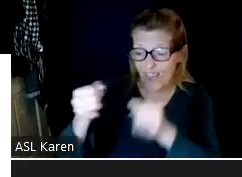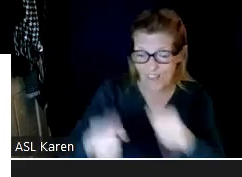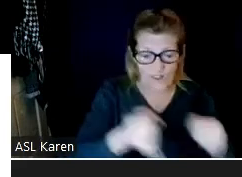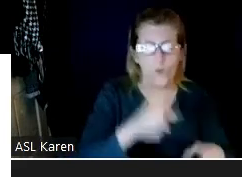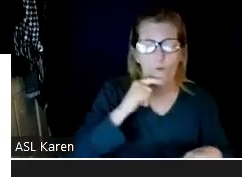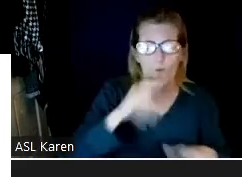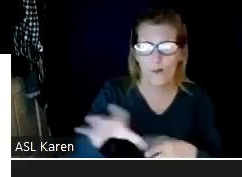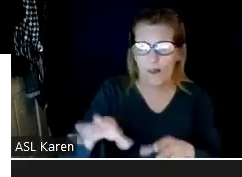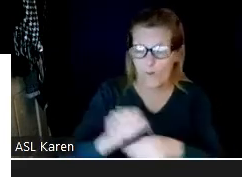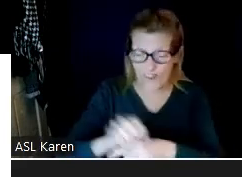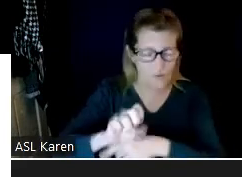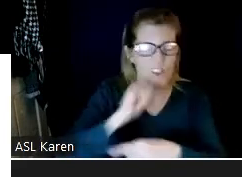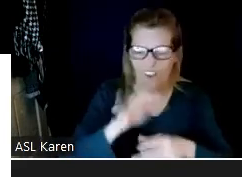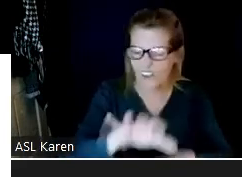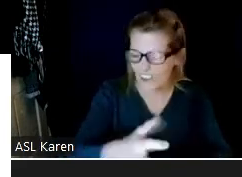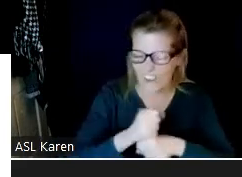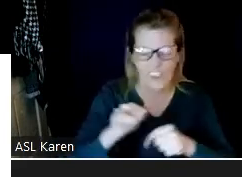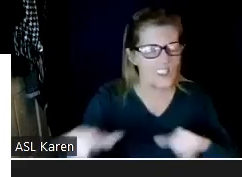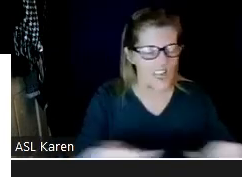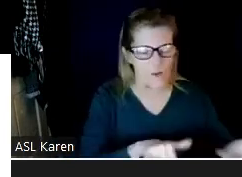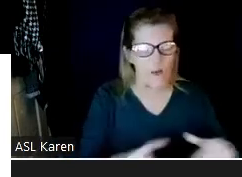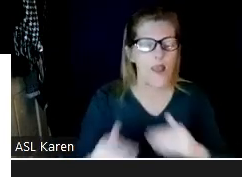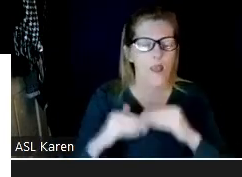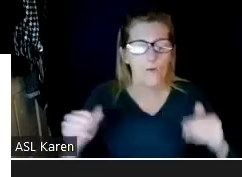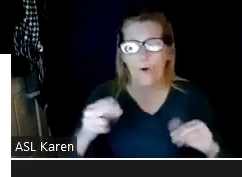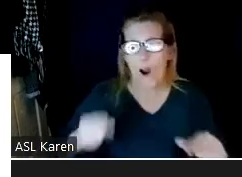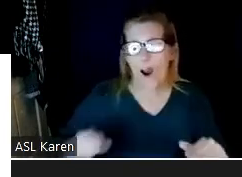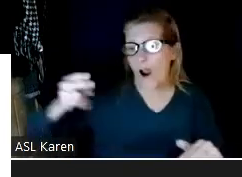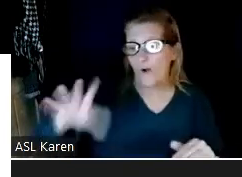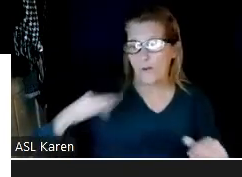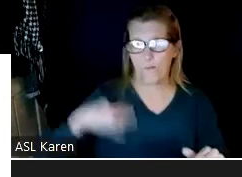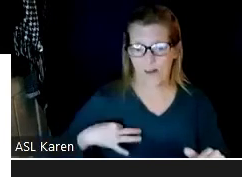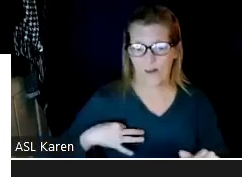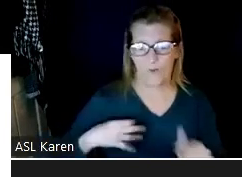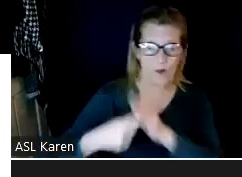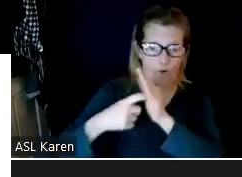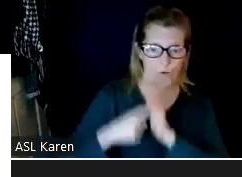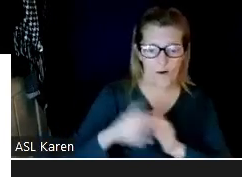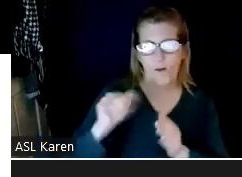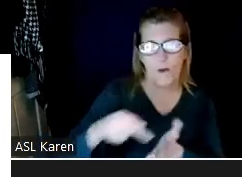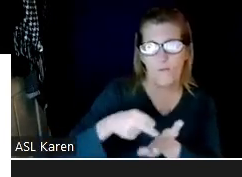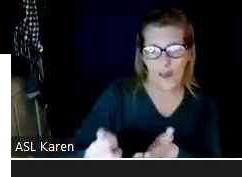still receive the same level or higher of the benefit required by paid family 15:19:17 and medical leave.